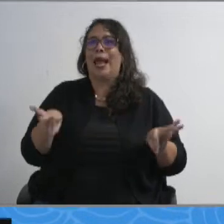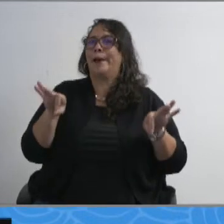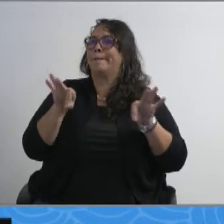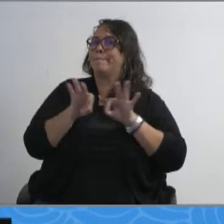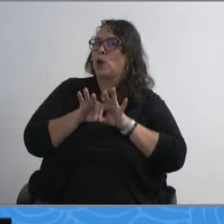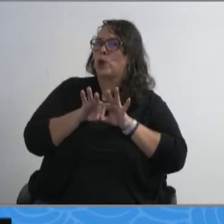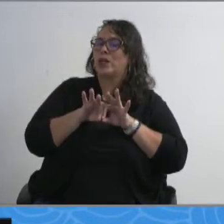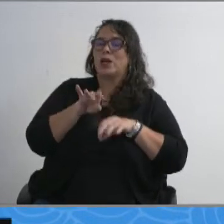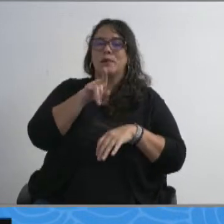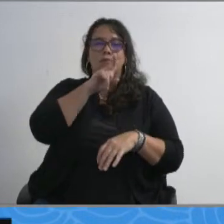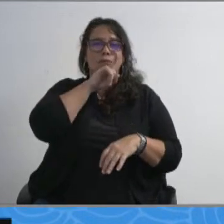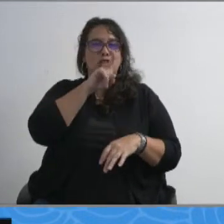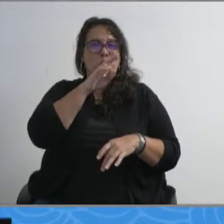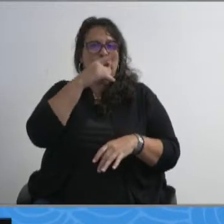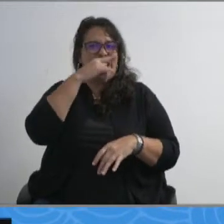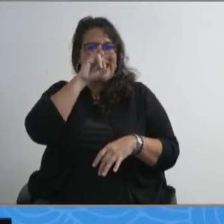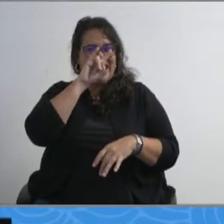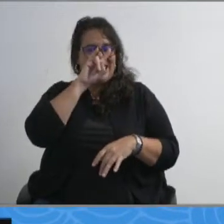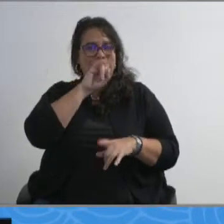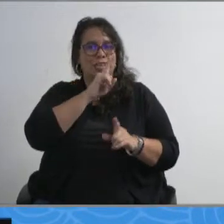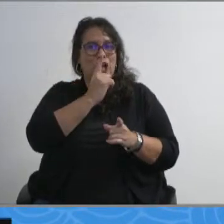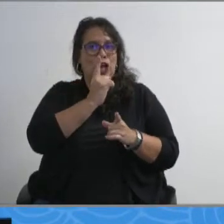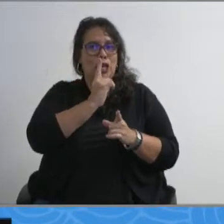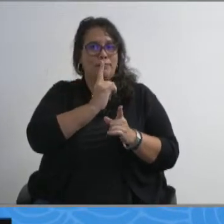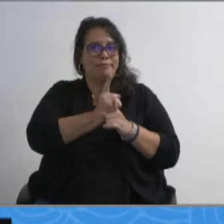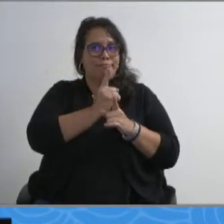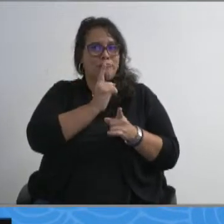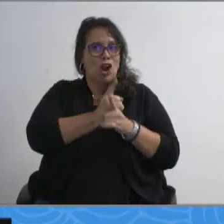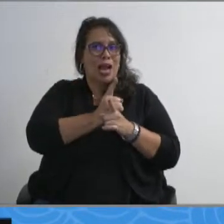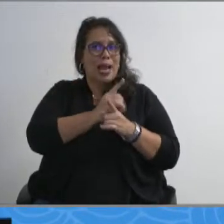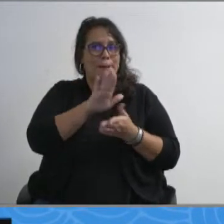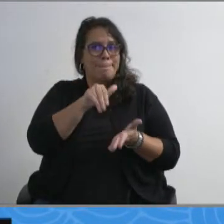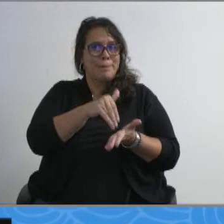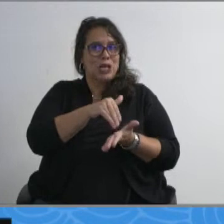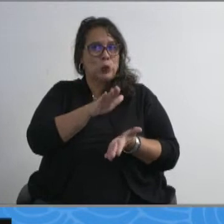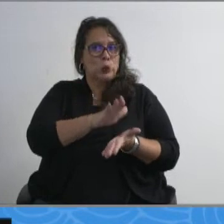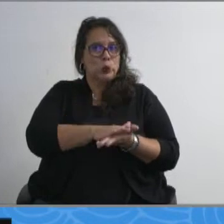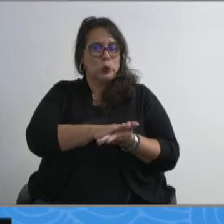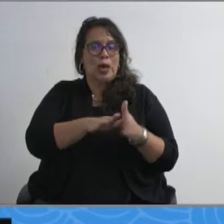to the right middle school based on the address we have in Synergy. So, I know a lot of families, you know,